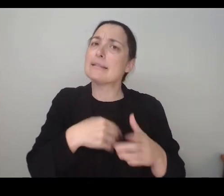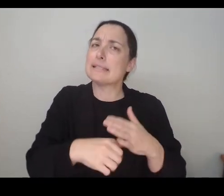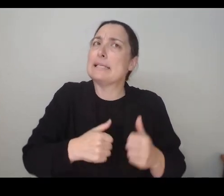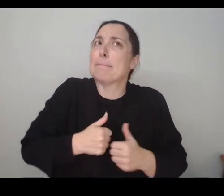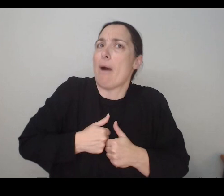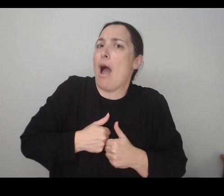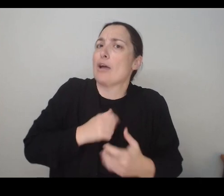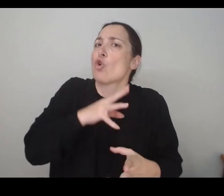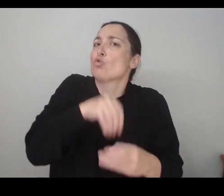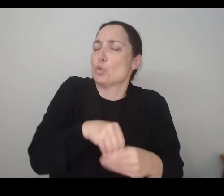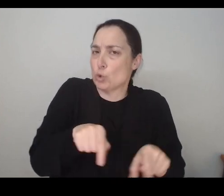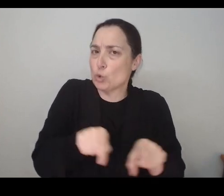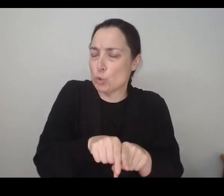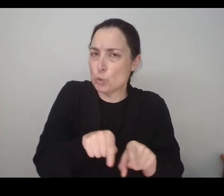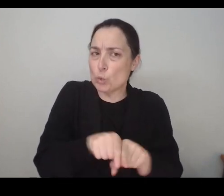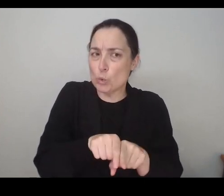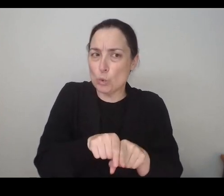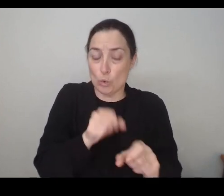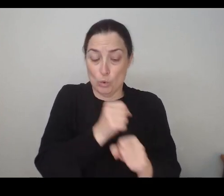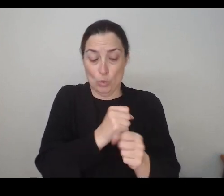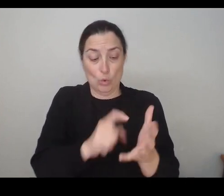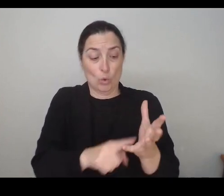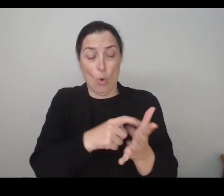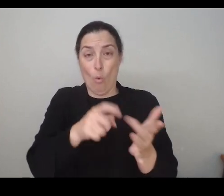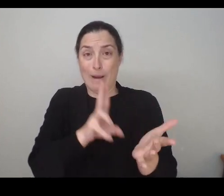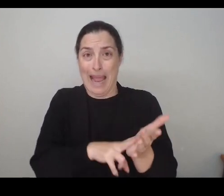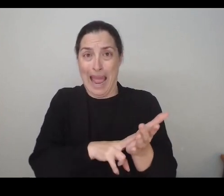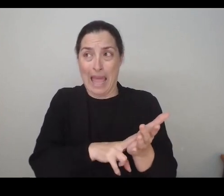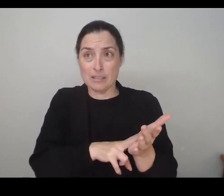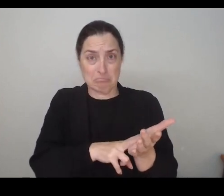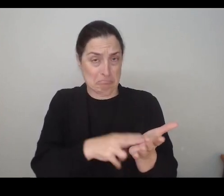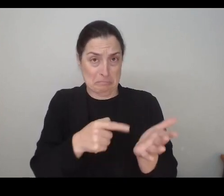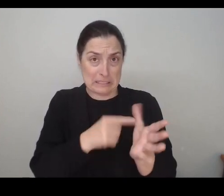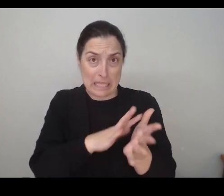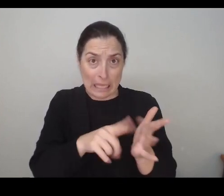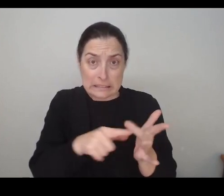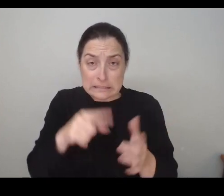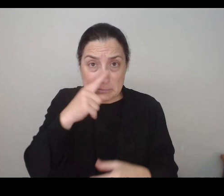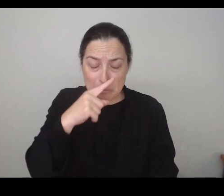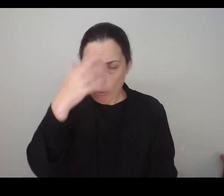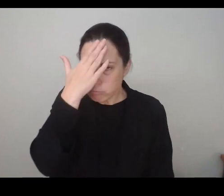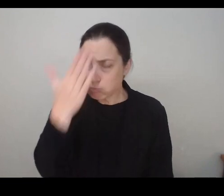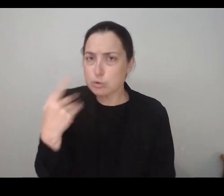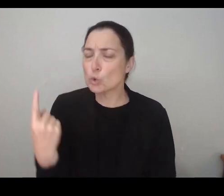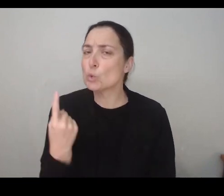Gauguin is a stranger to Tahitians for the simple reason that we only know his work